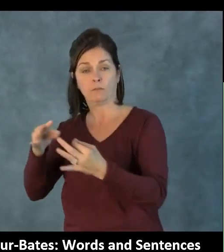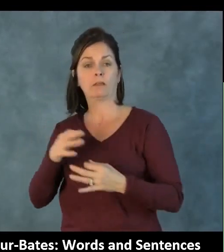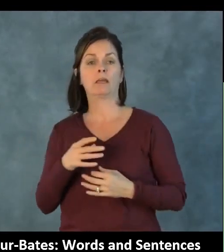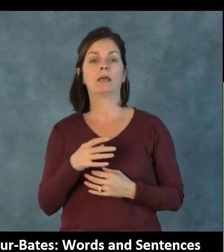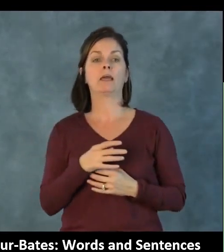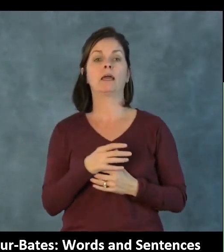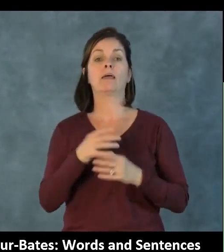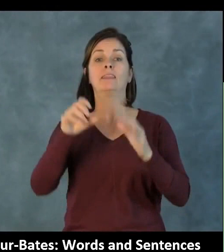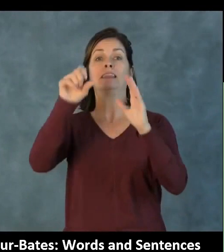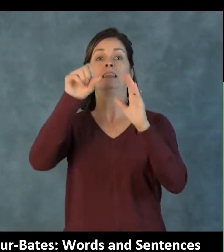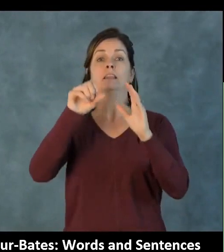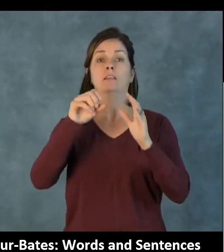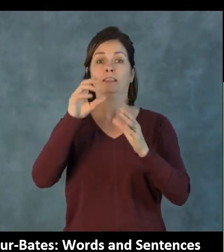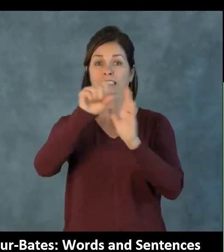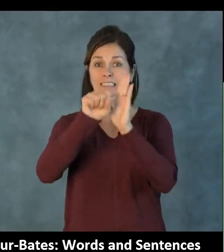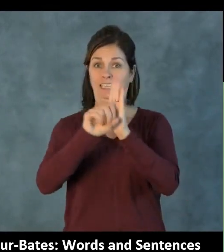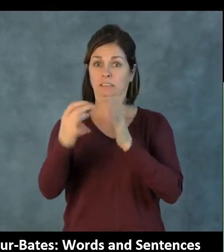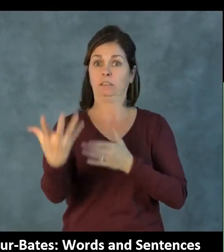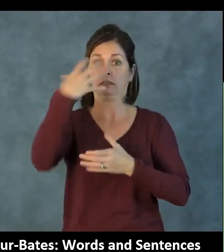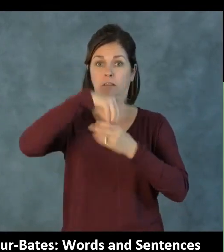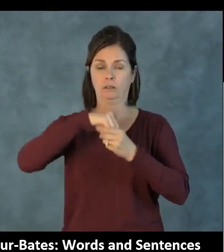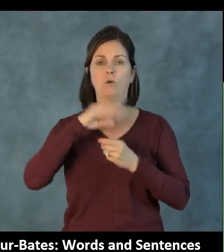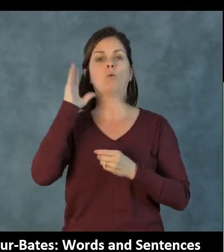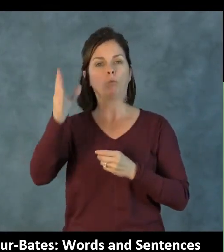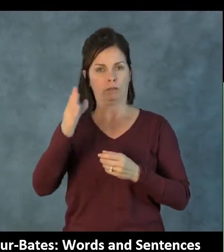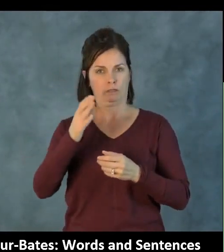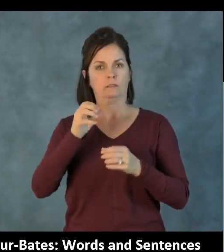Then the participating states also receive an annual